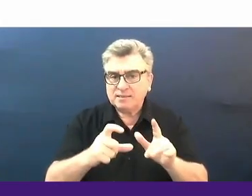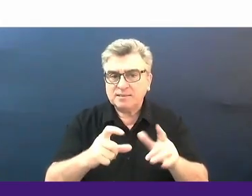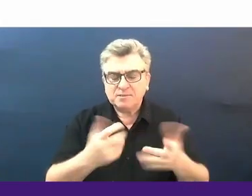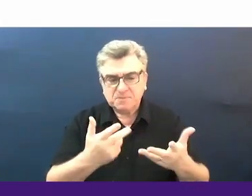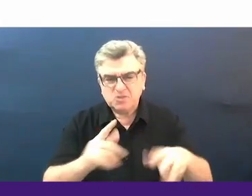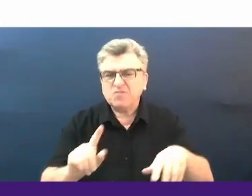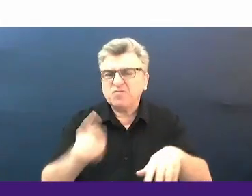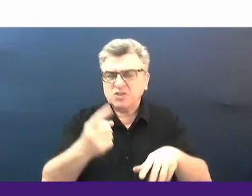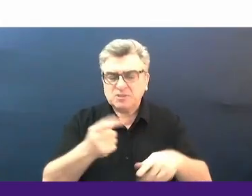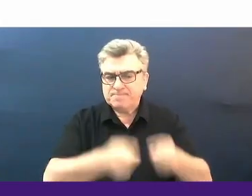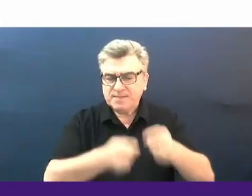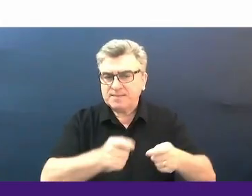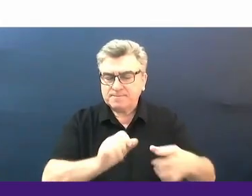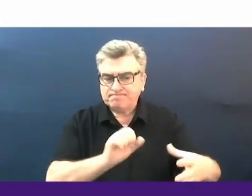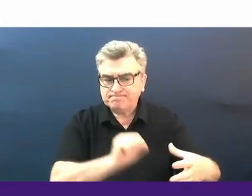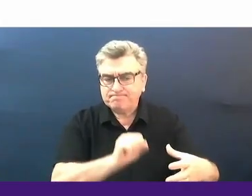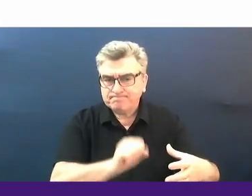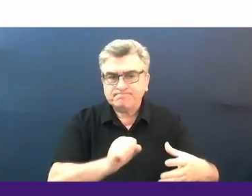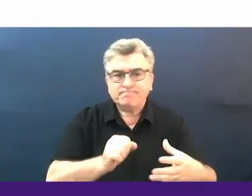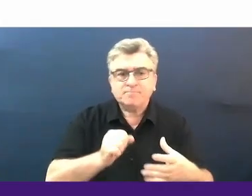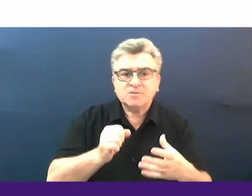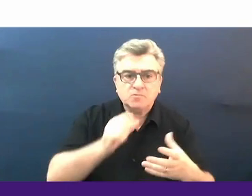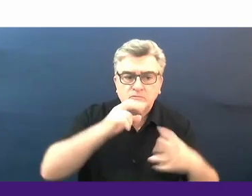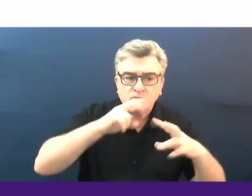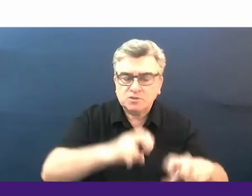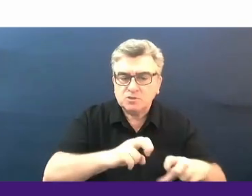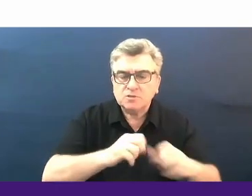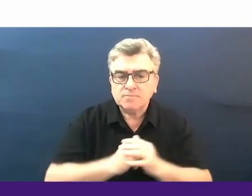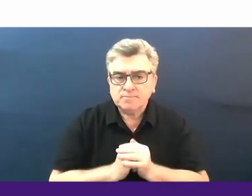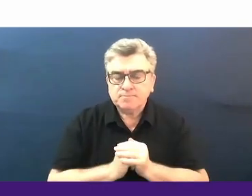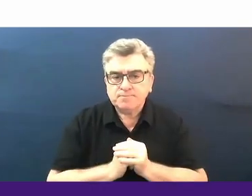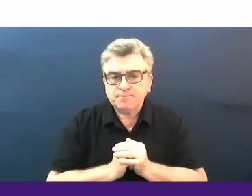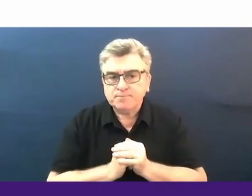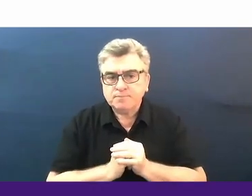that we got off the ground a couple of years ago. The Inclusive Care Clinic